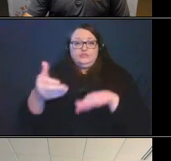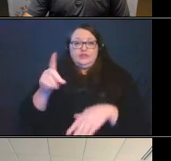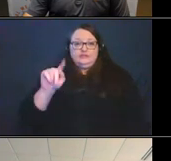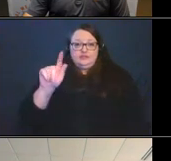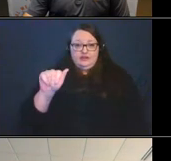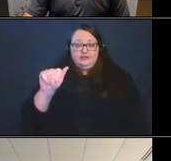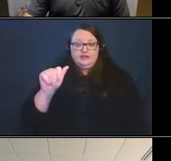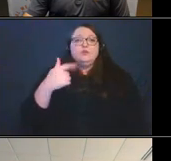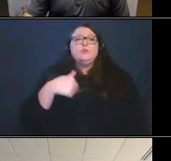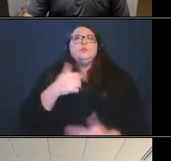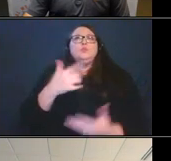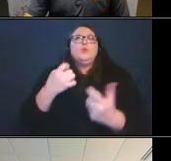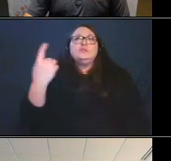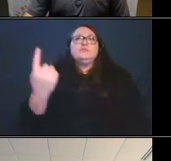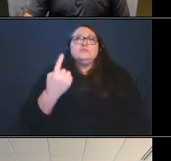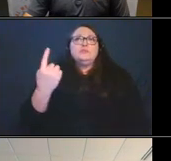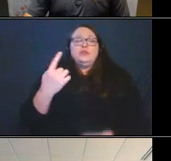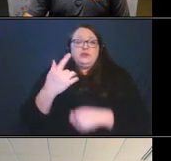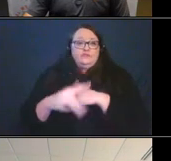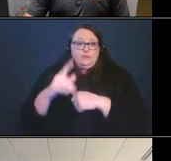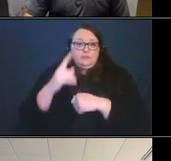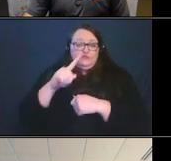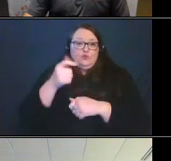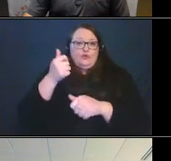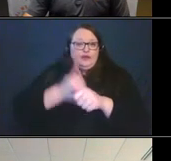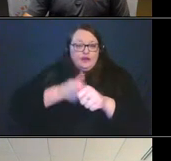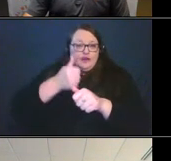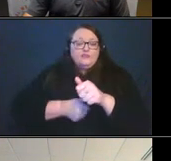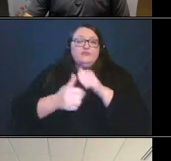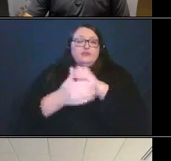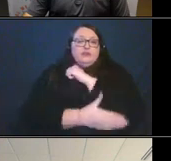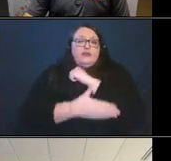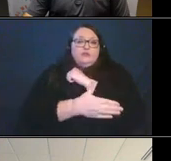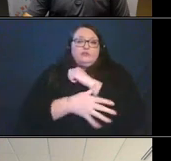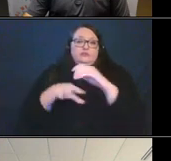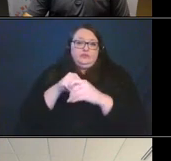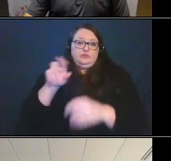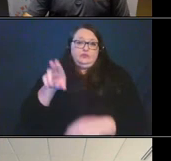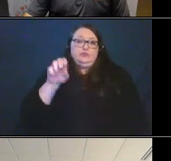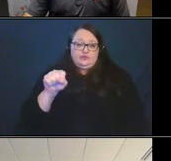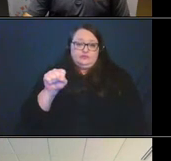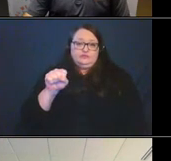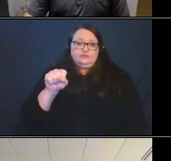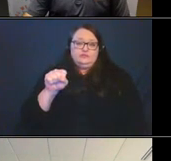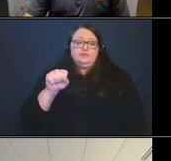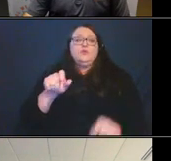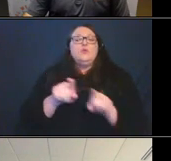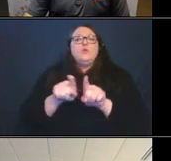we wanted something that was available for every single county in the U.S. And we also had it